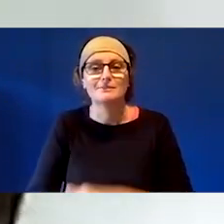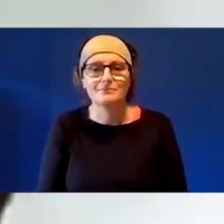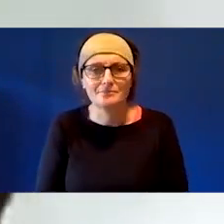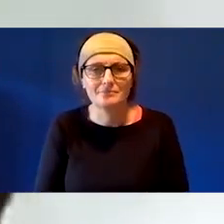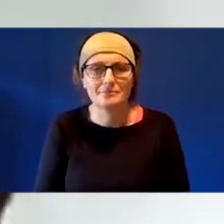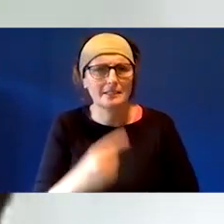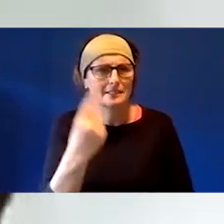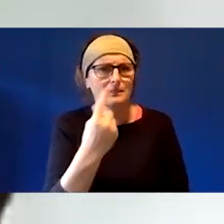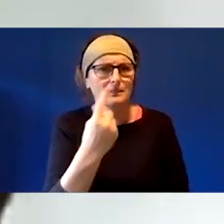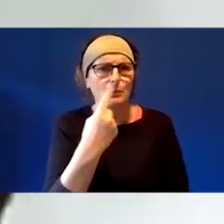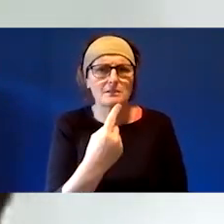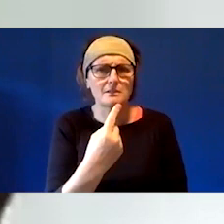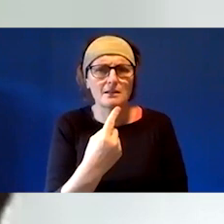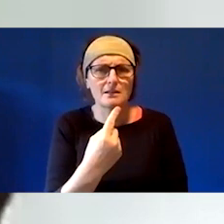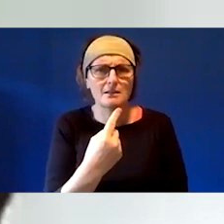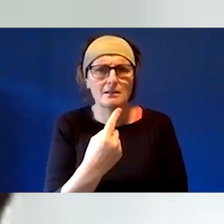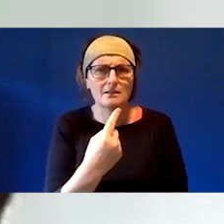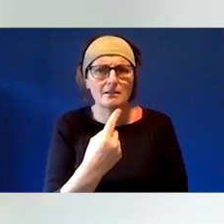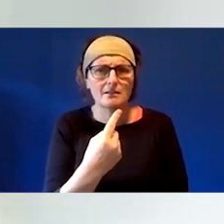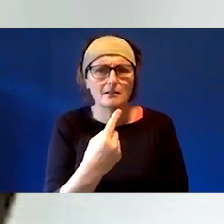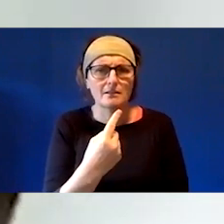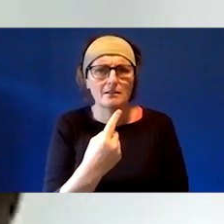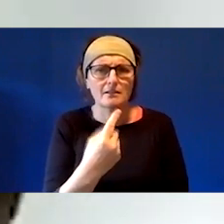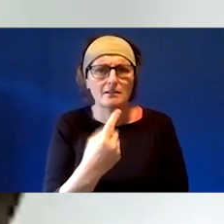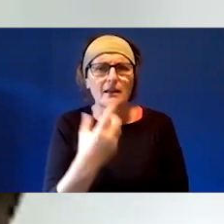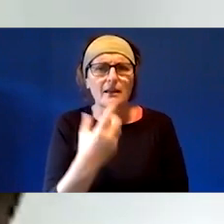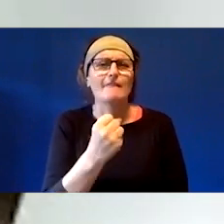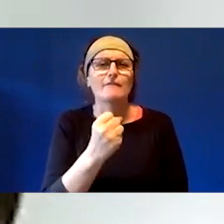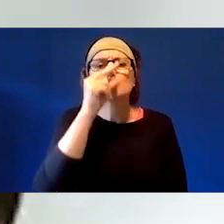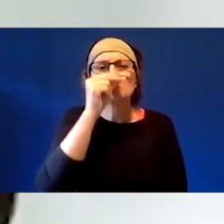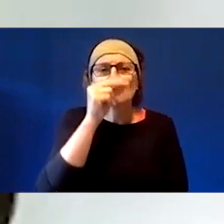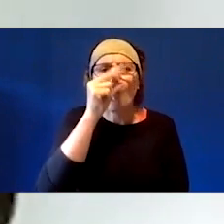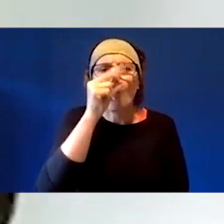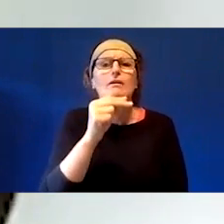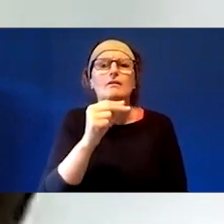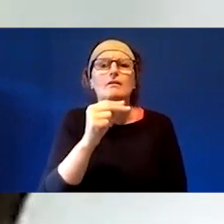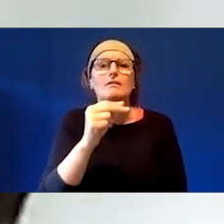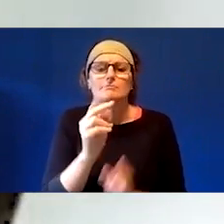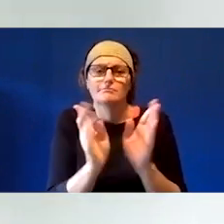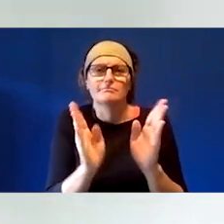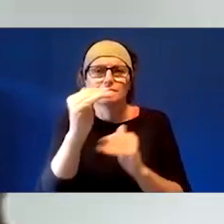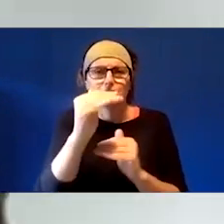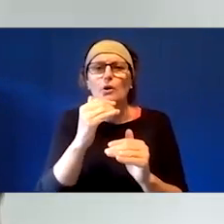got . It can fit, coins, cards lipstick - an essential. Cleared out.